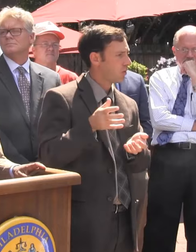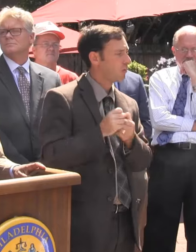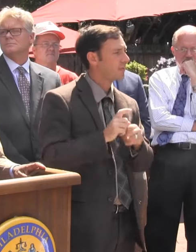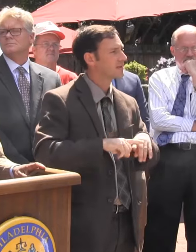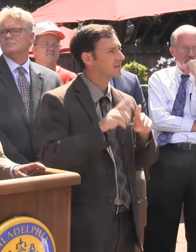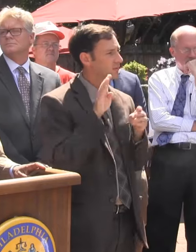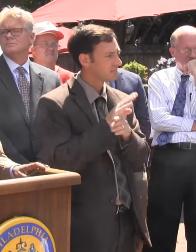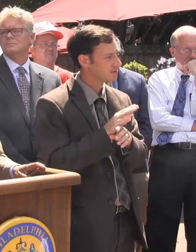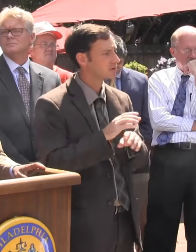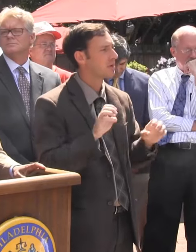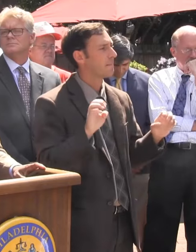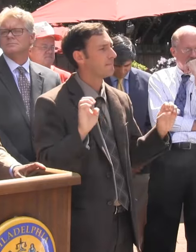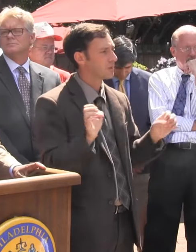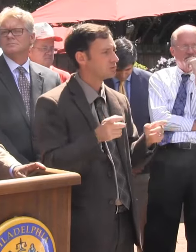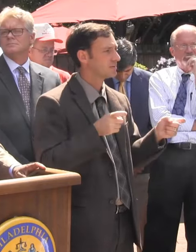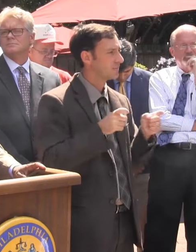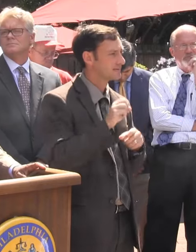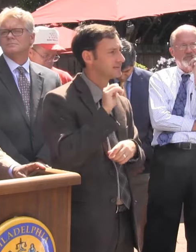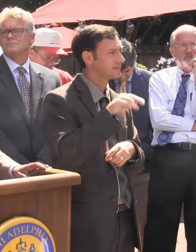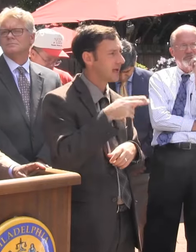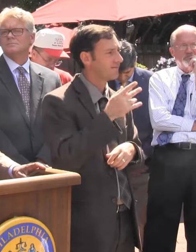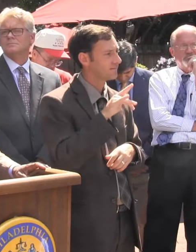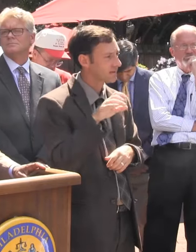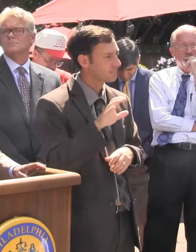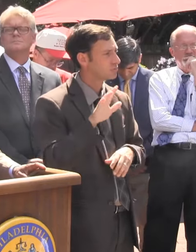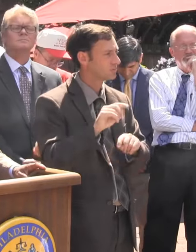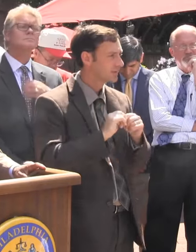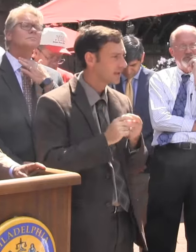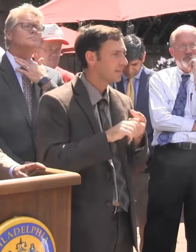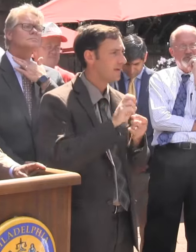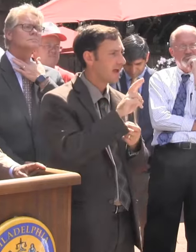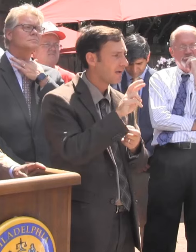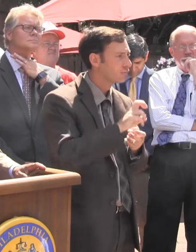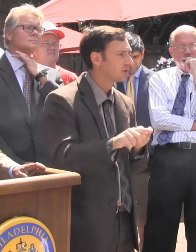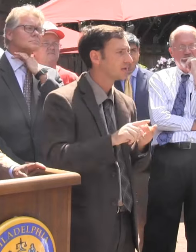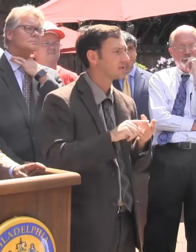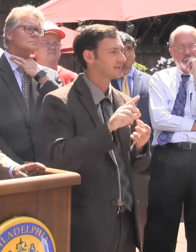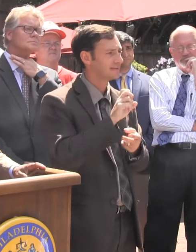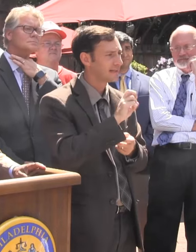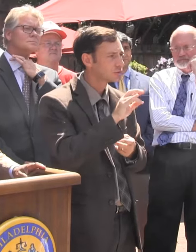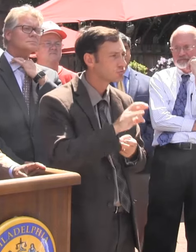the emergency management, Sam Phillips and her team, or Everett or Desiree, Jezelle and